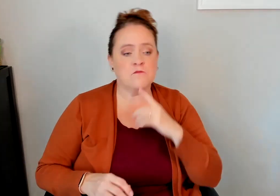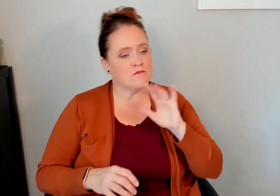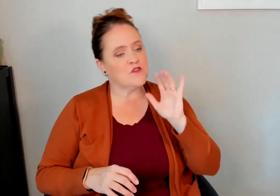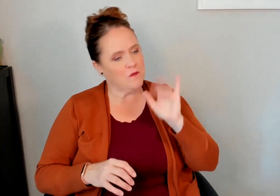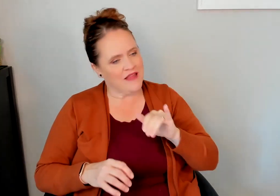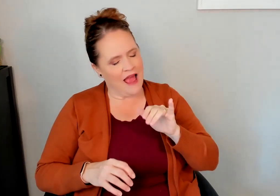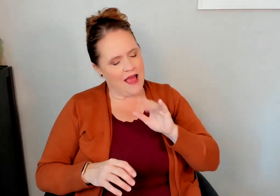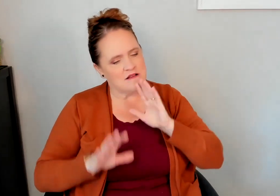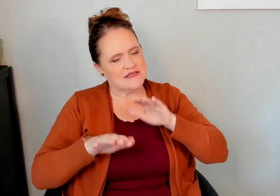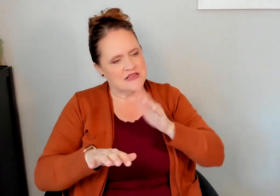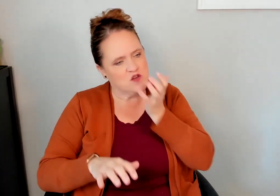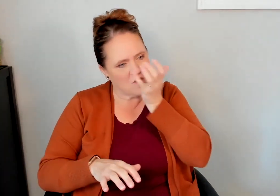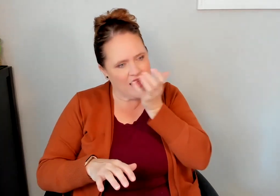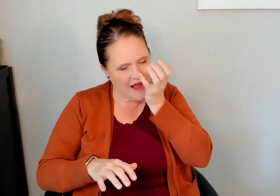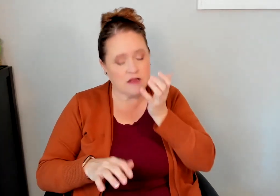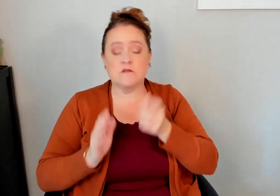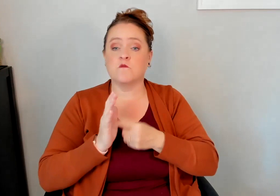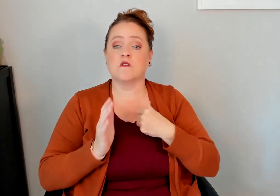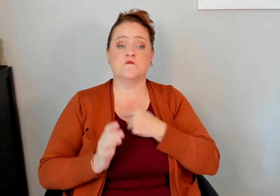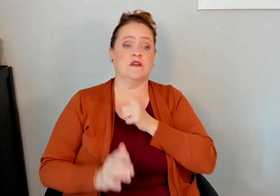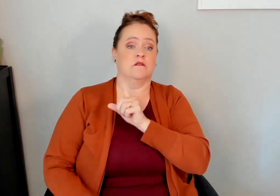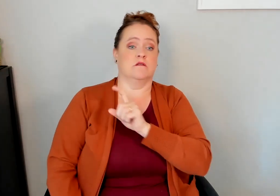we told him it was seagrass and then once we walked onto the property